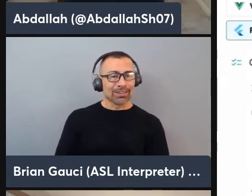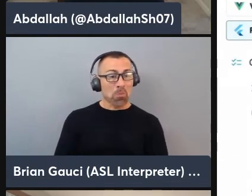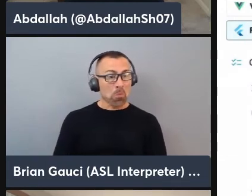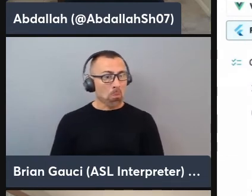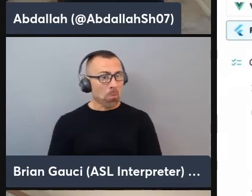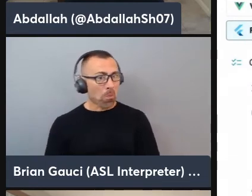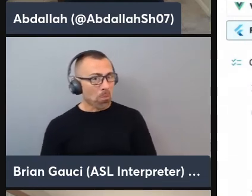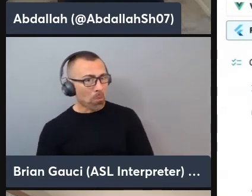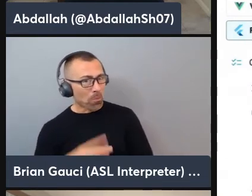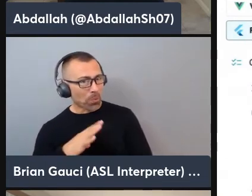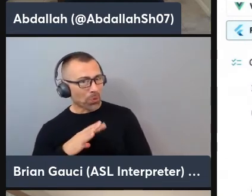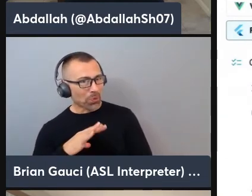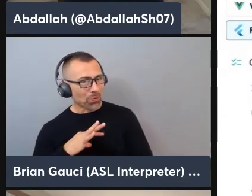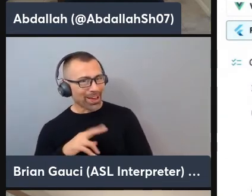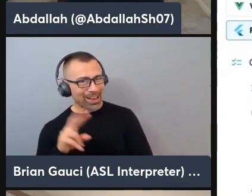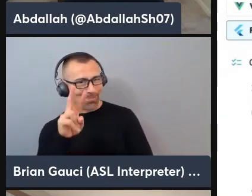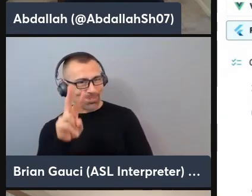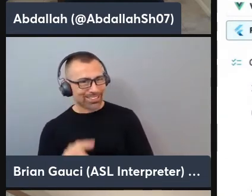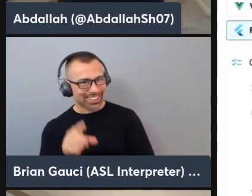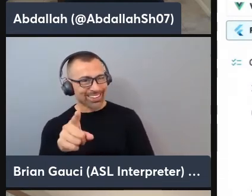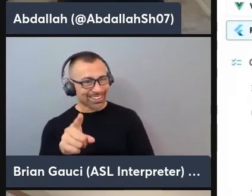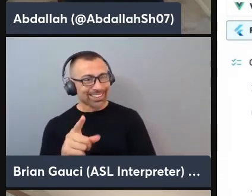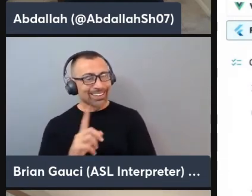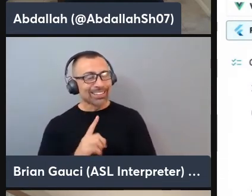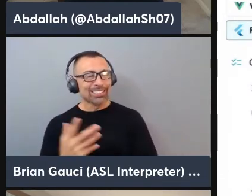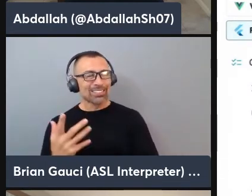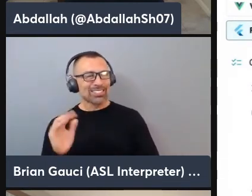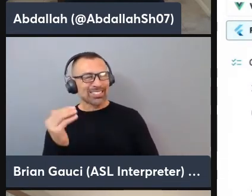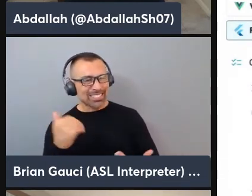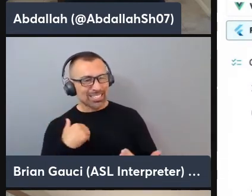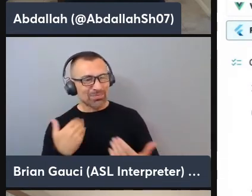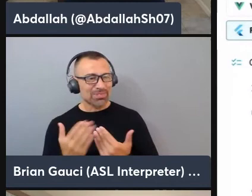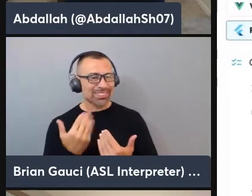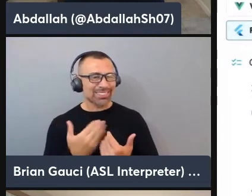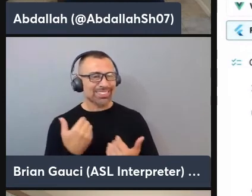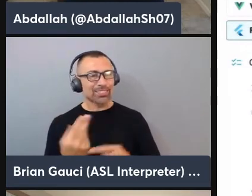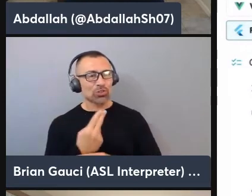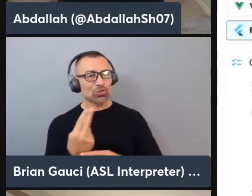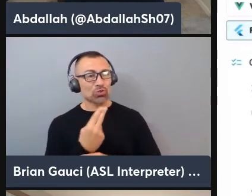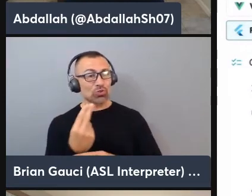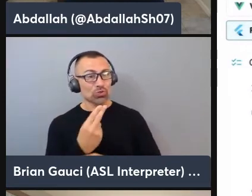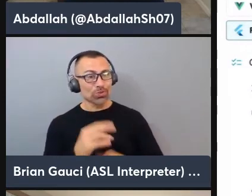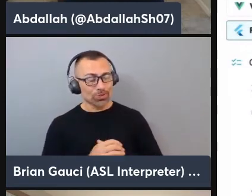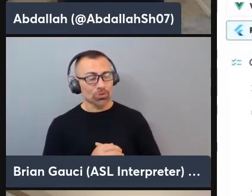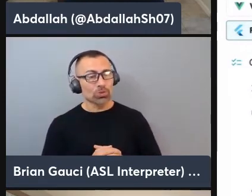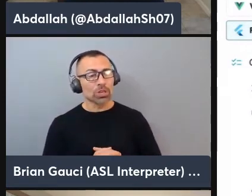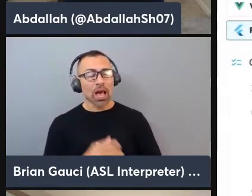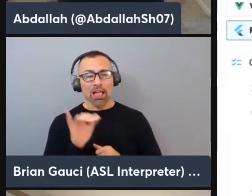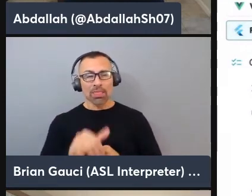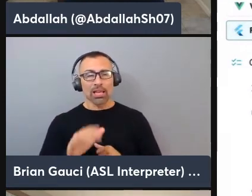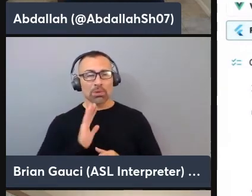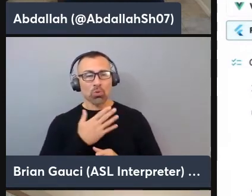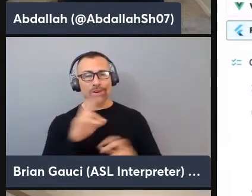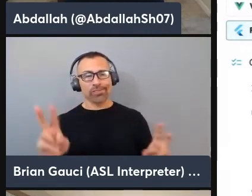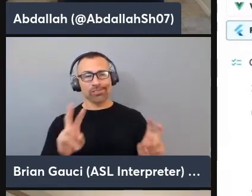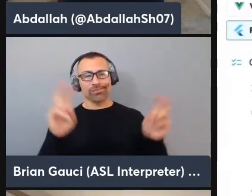That's been a theme of this episode this week is just that low code usability,